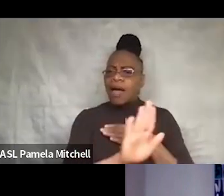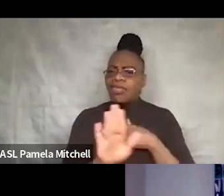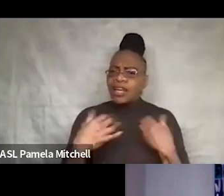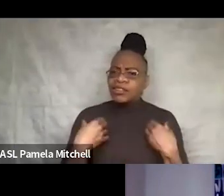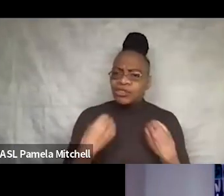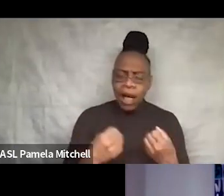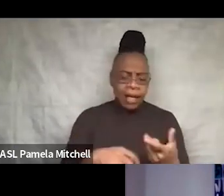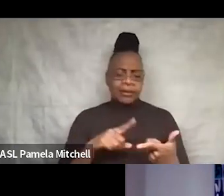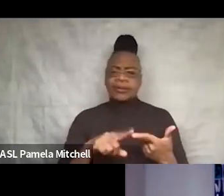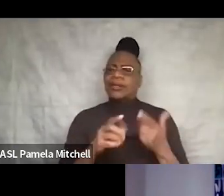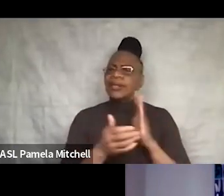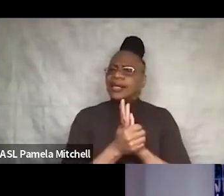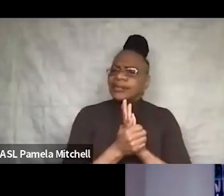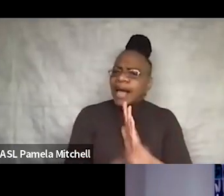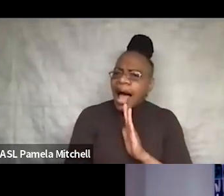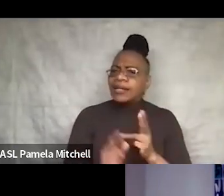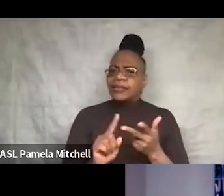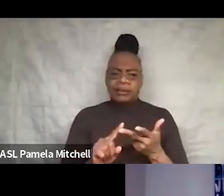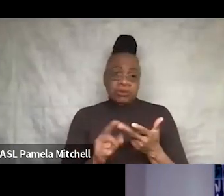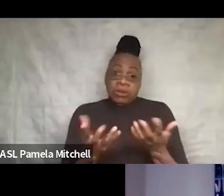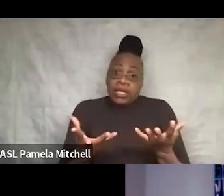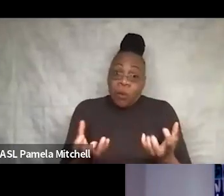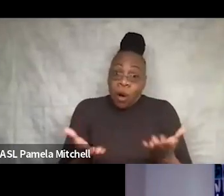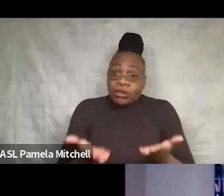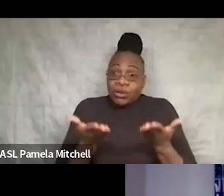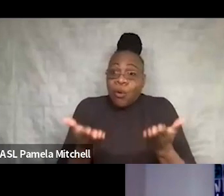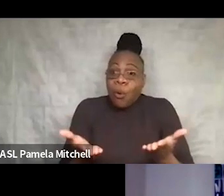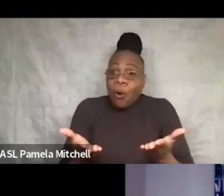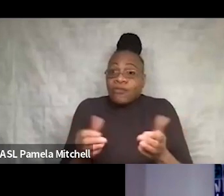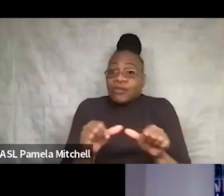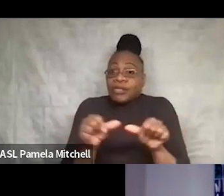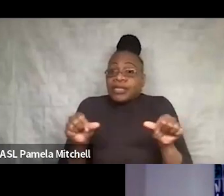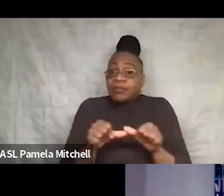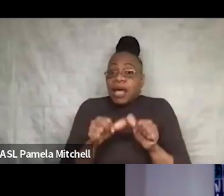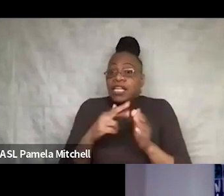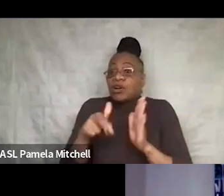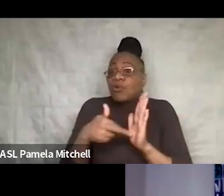what would they want to offer, and what spaces and roles, you know, would they want to play at this time, right?